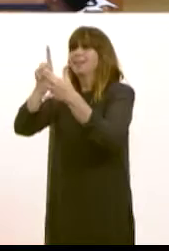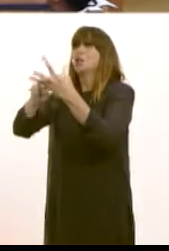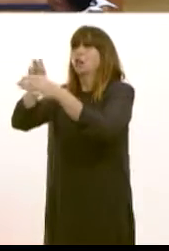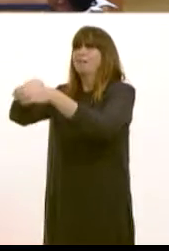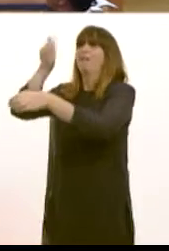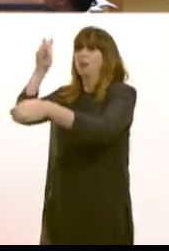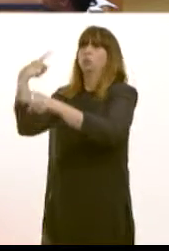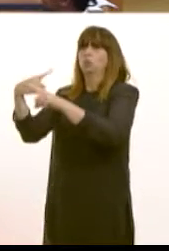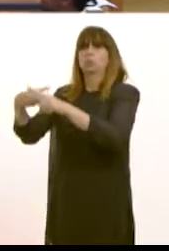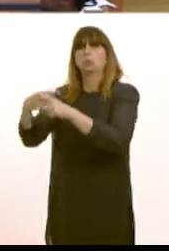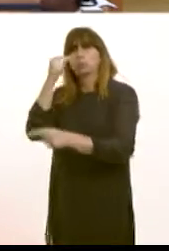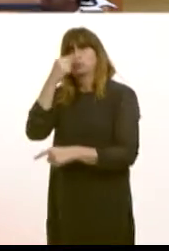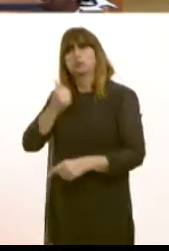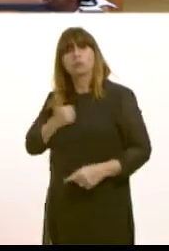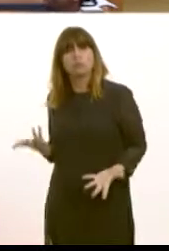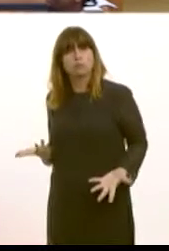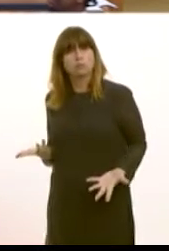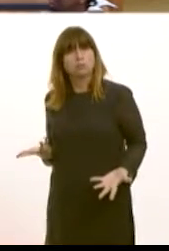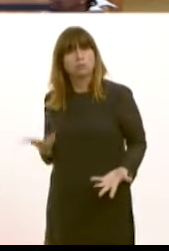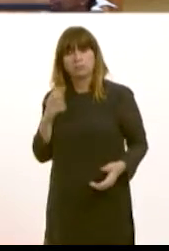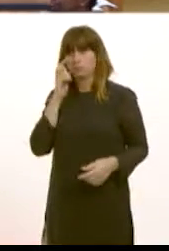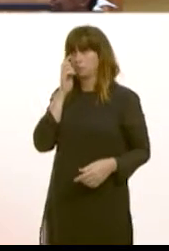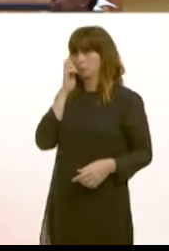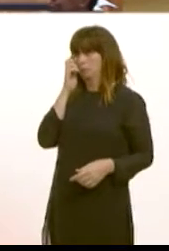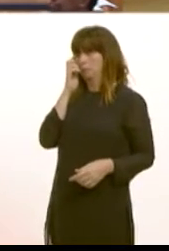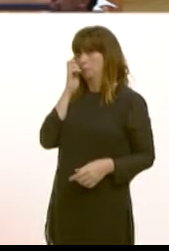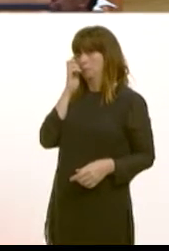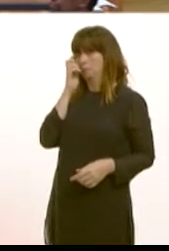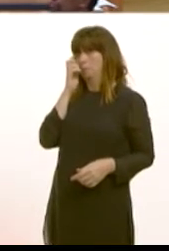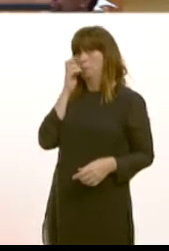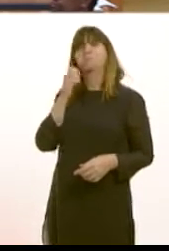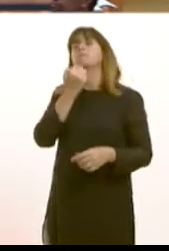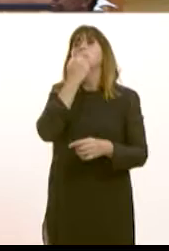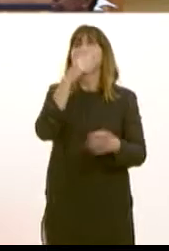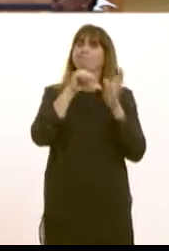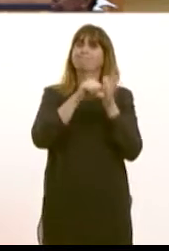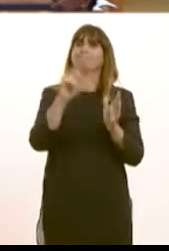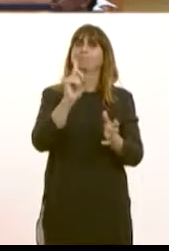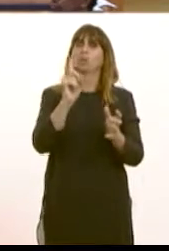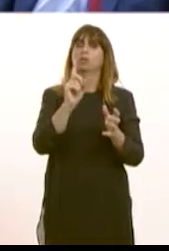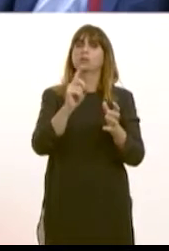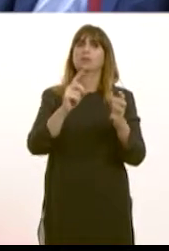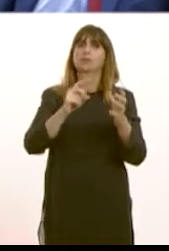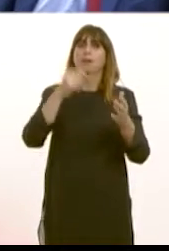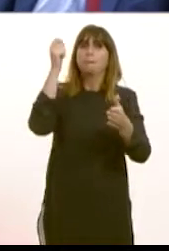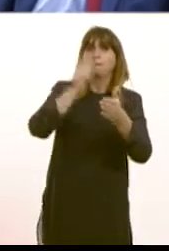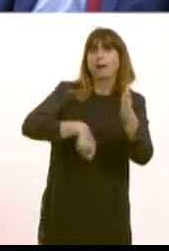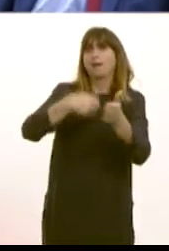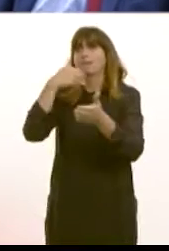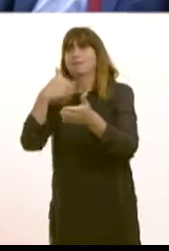as soon as possible? Carwyn Jones: The biggest threat to the steel industry is tariffs. We export 30 per cent of the steel that we produce.